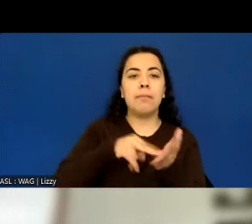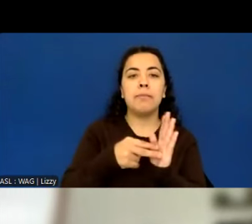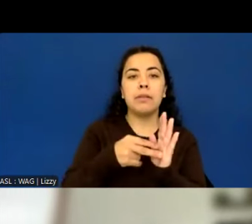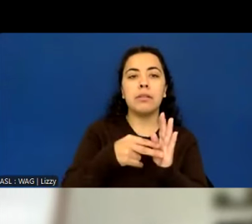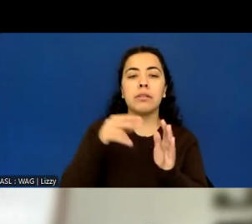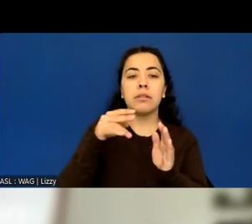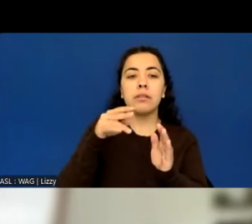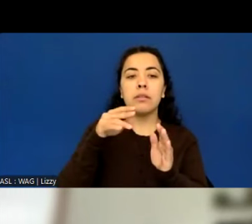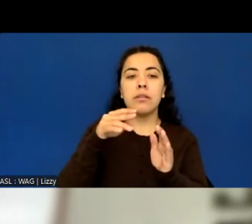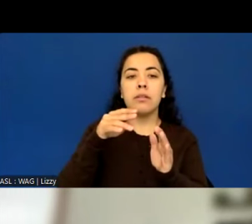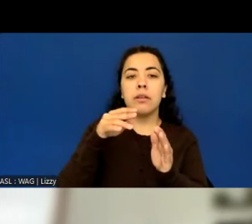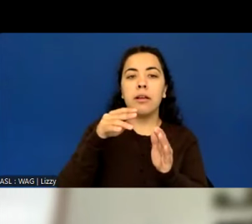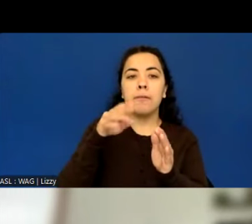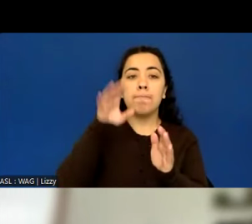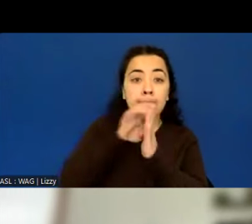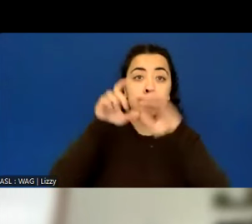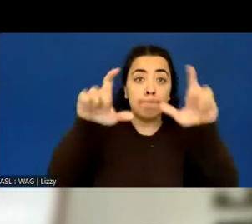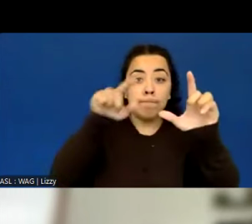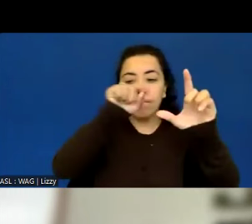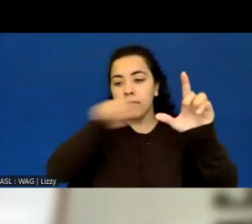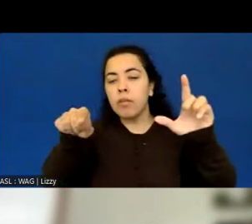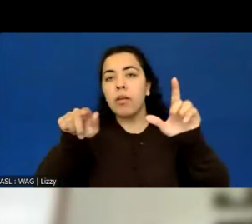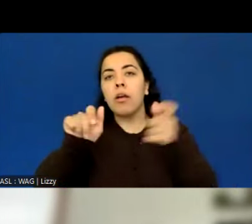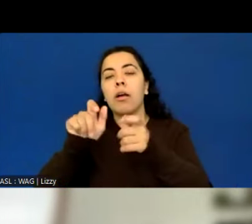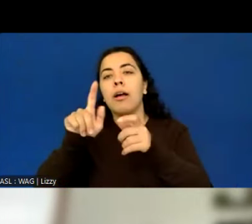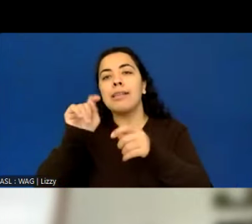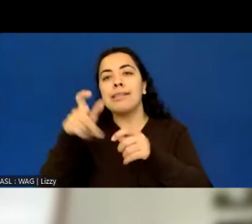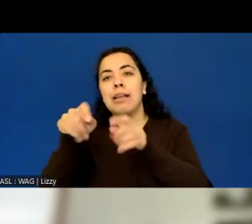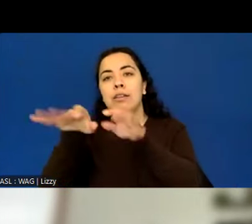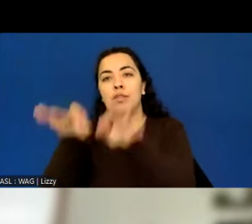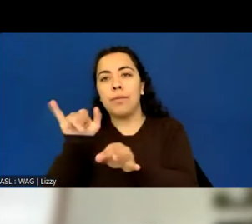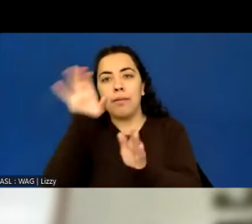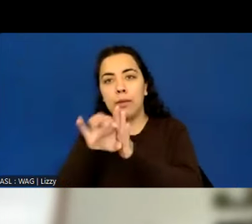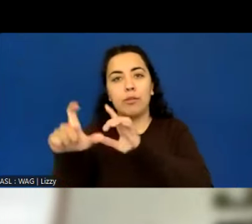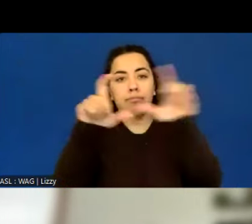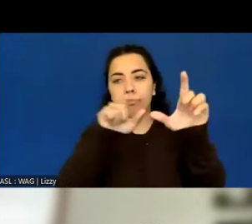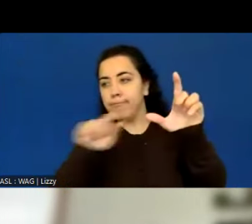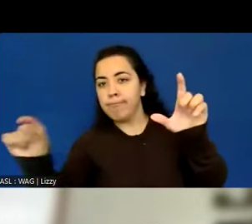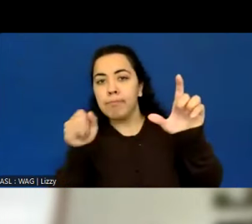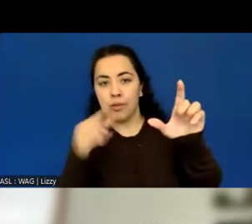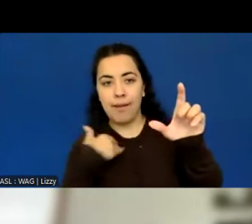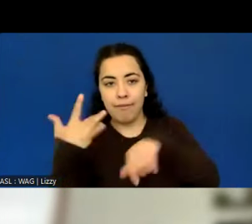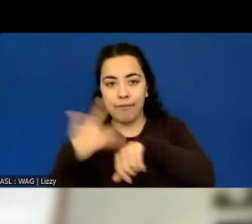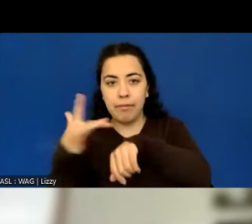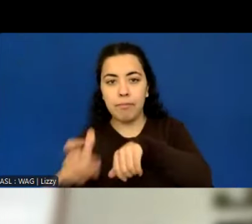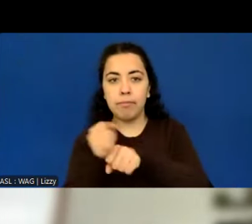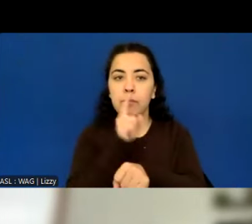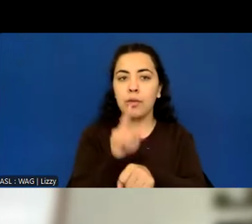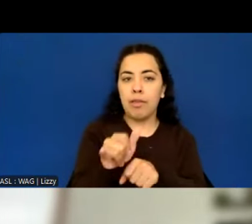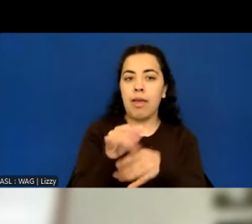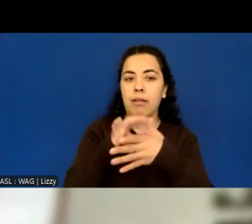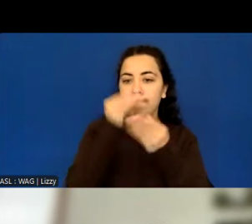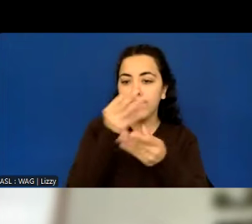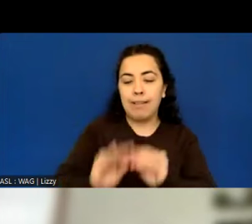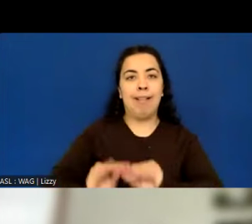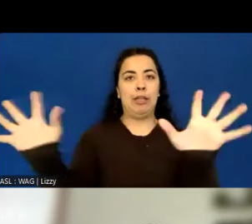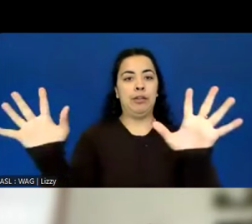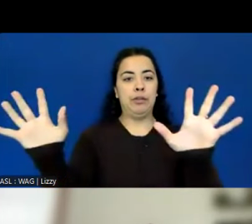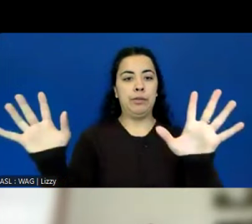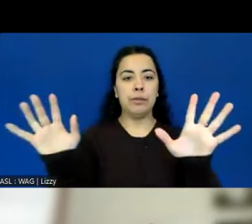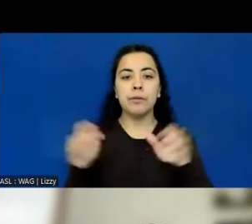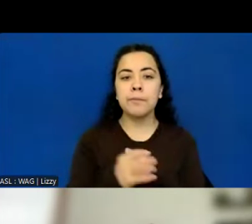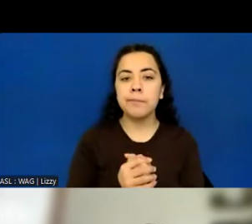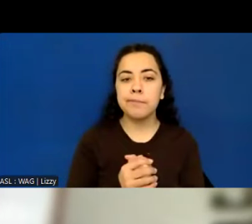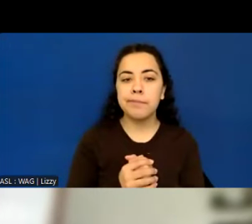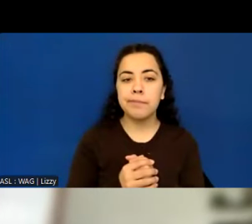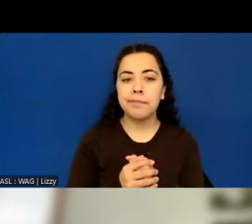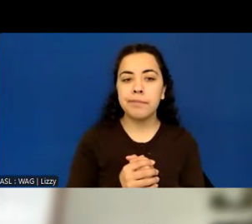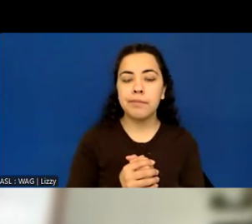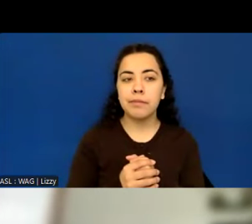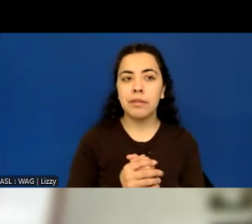the content is clear to understand and vis-a-vis content is written in a way that doesn't